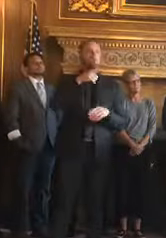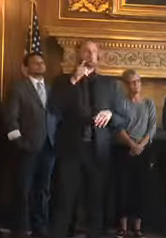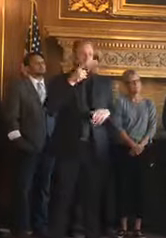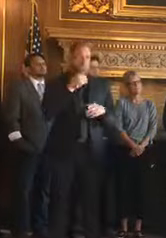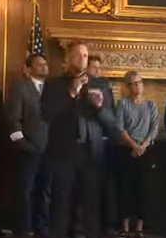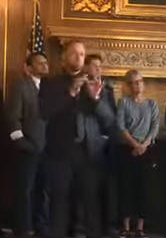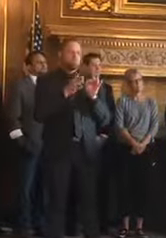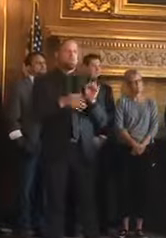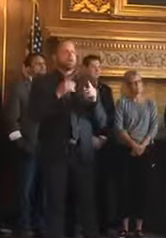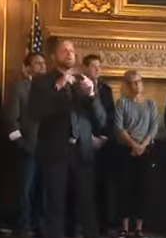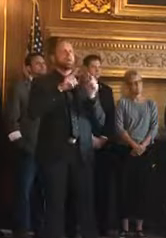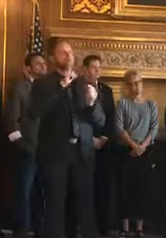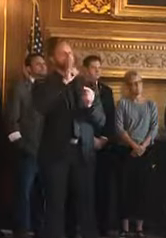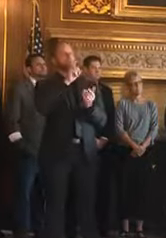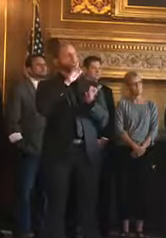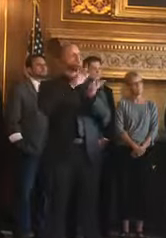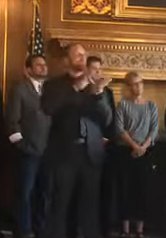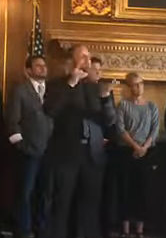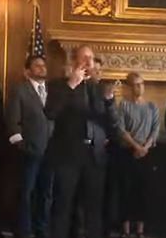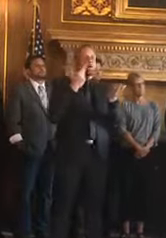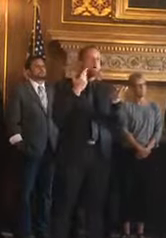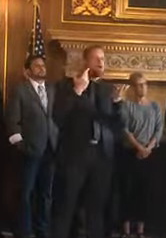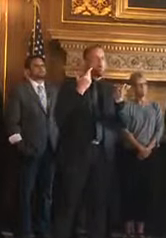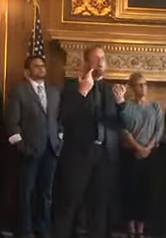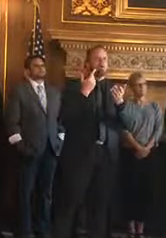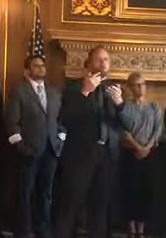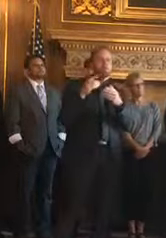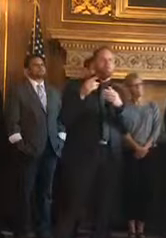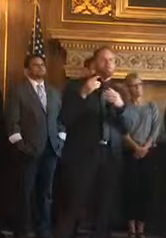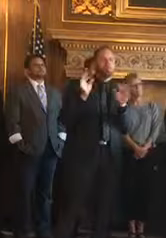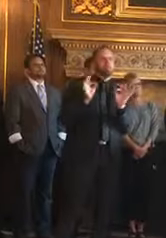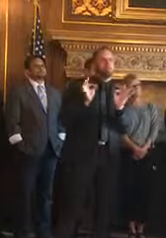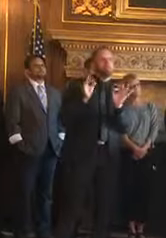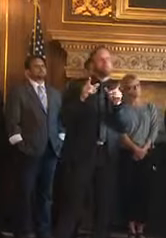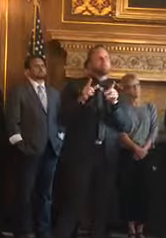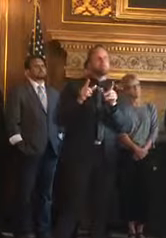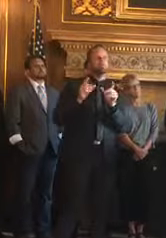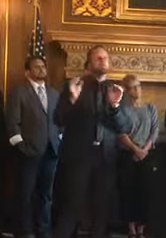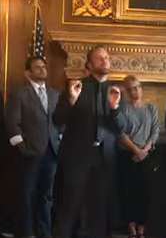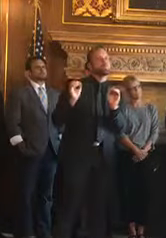the field could impact and restrict interpreters from working in our state.